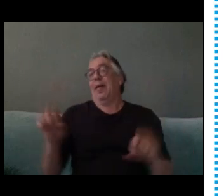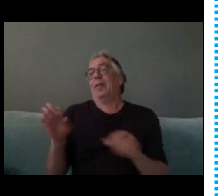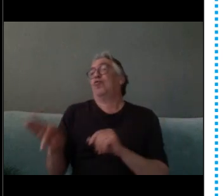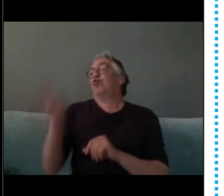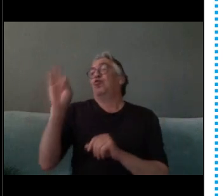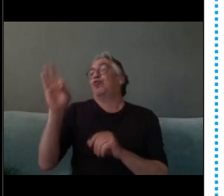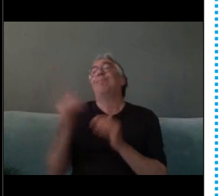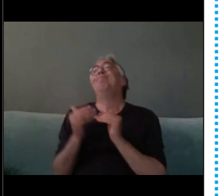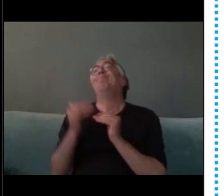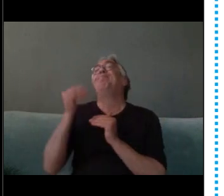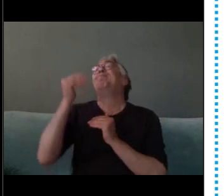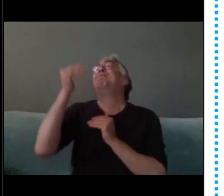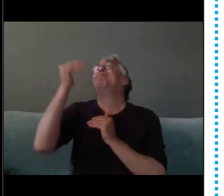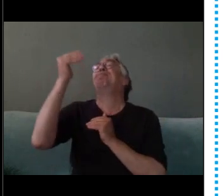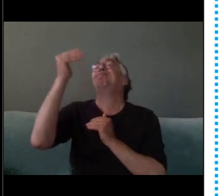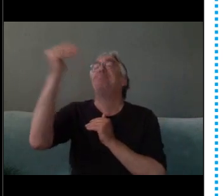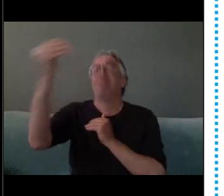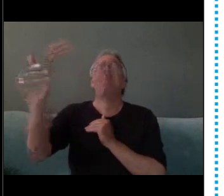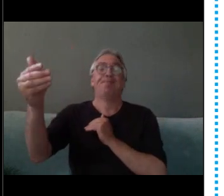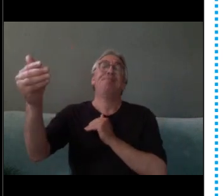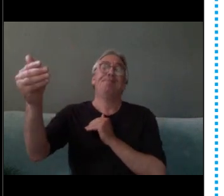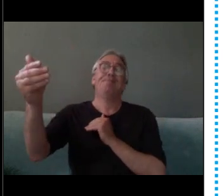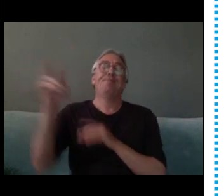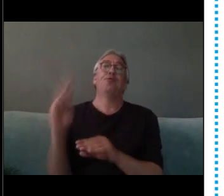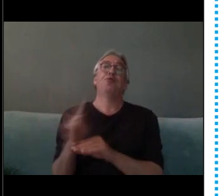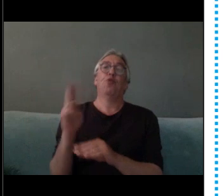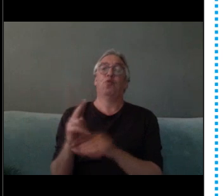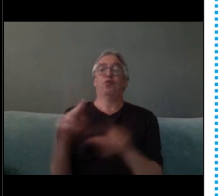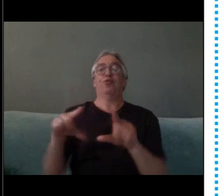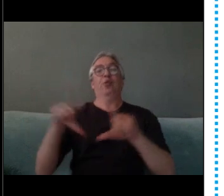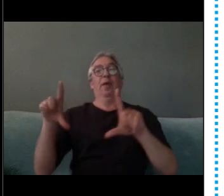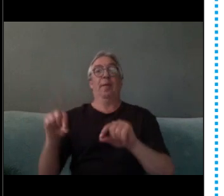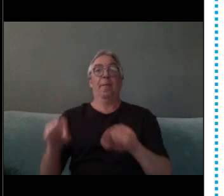This is only if the Transport Service cancels your service themselves.